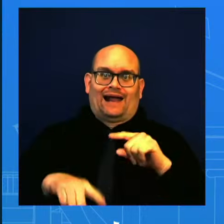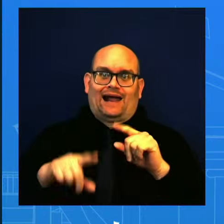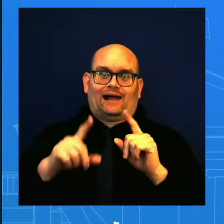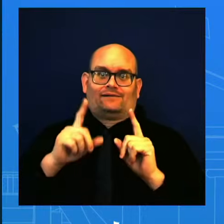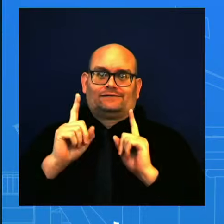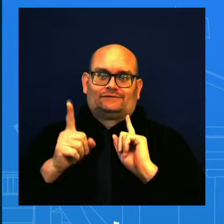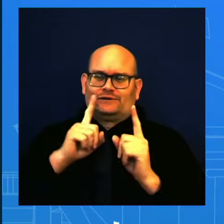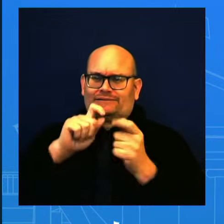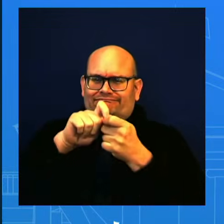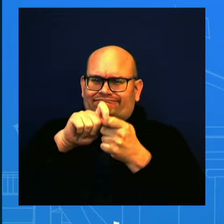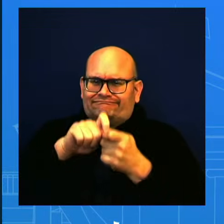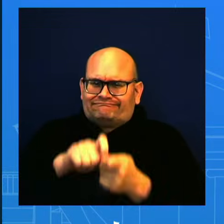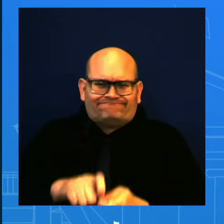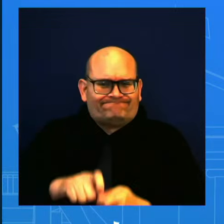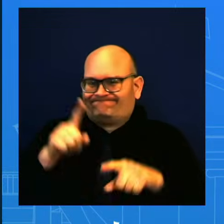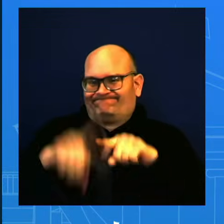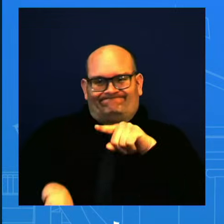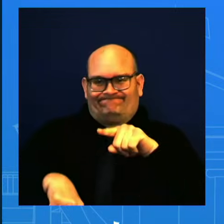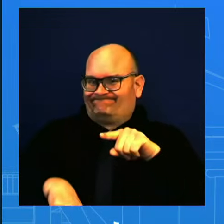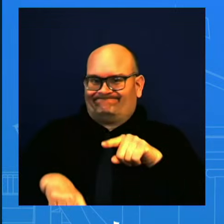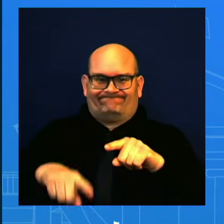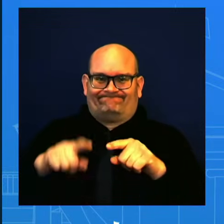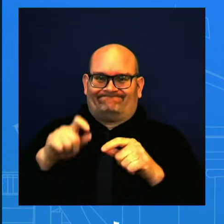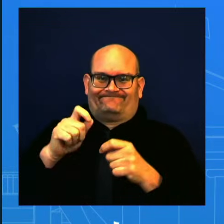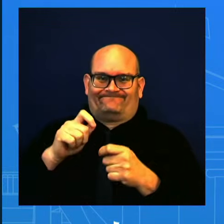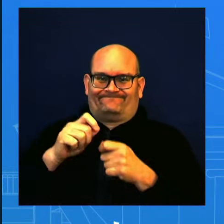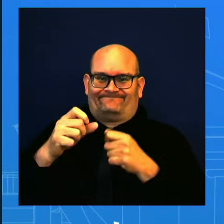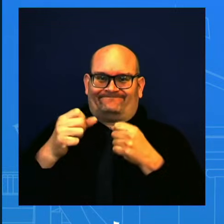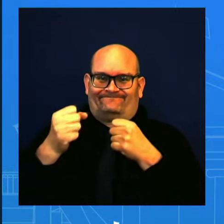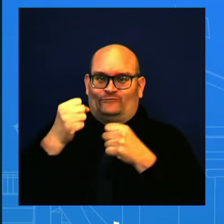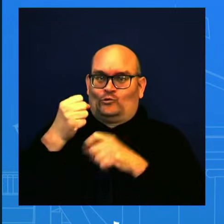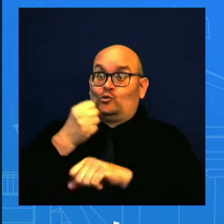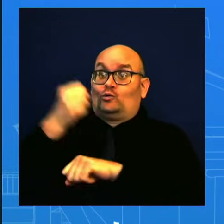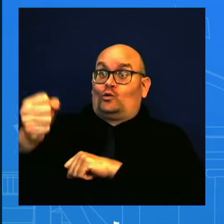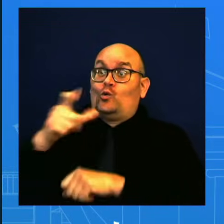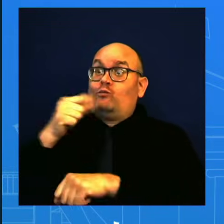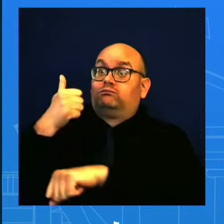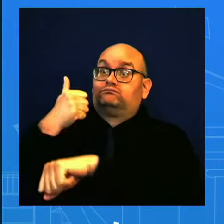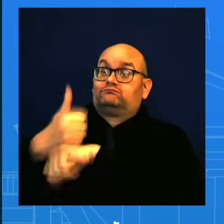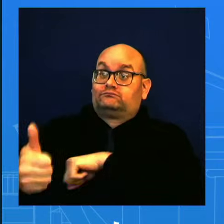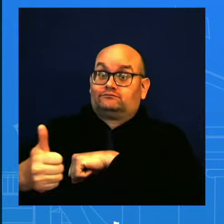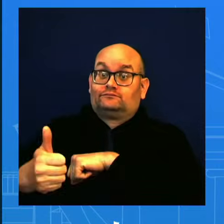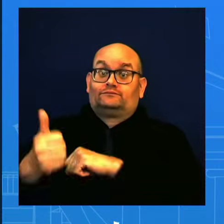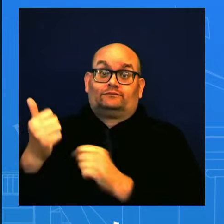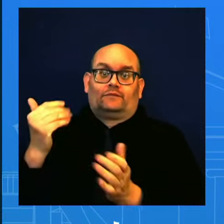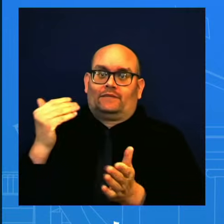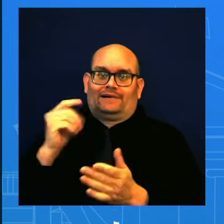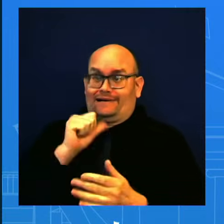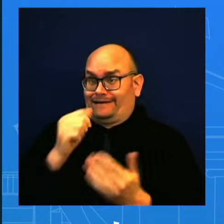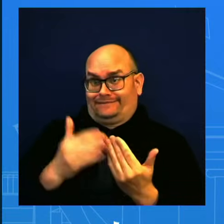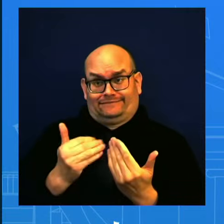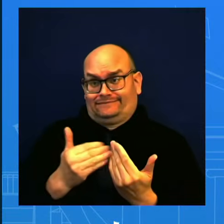but we believe that the economy remains resilient, and that's what's going to be our focus. The Press: Thank you. Ms. Jean-Pierre: Go ahead. The Press: Hey, Karine. Thank you.